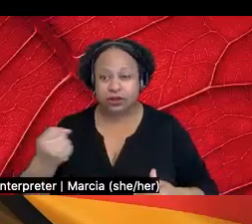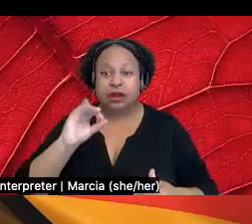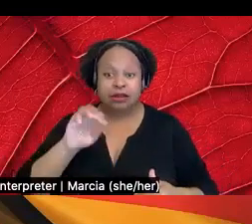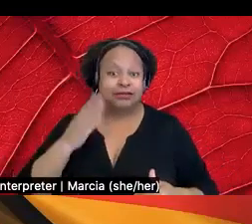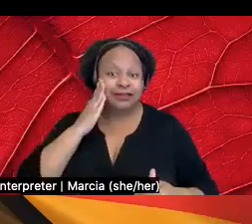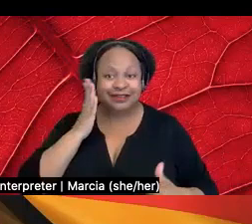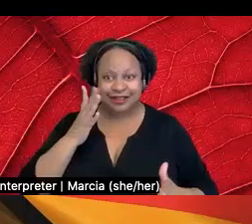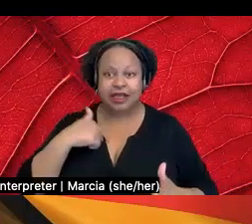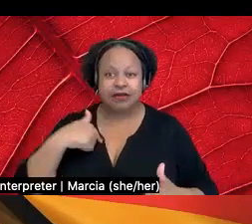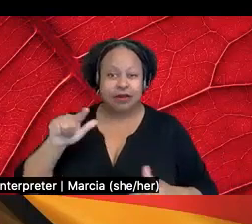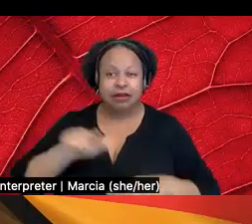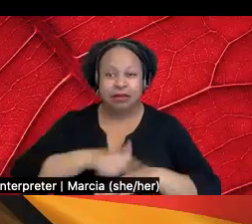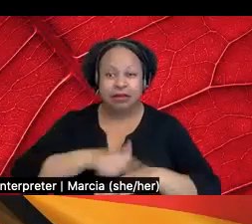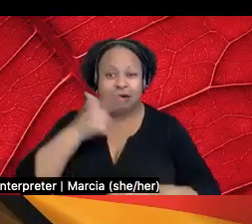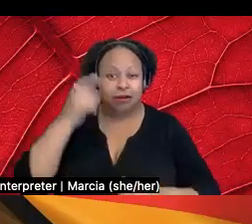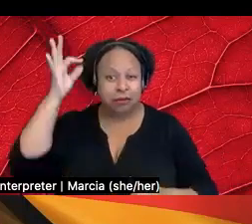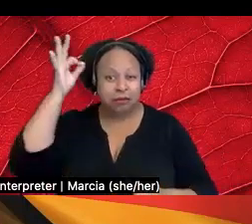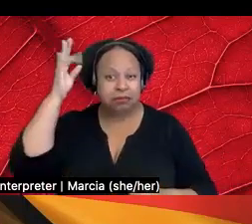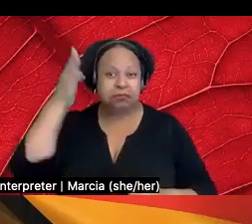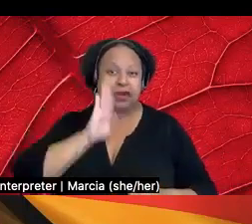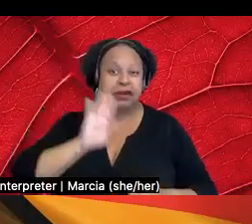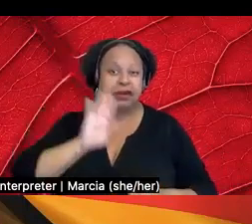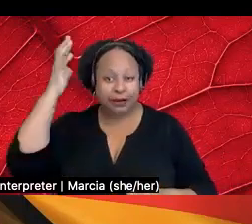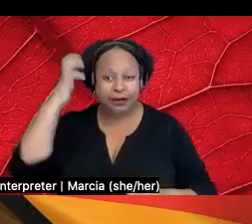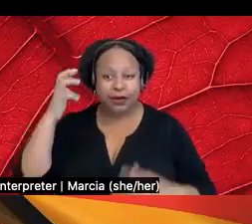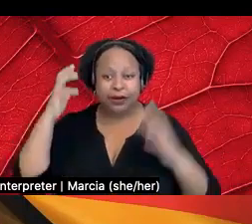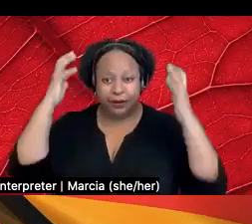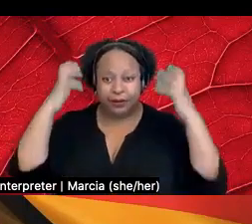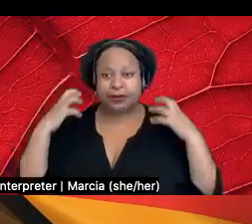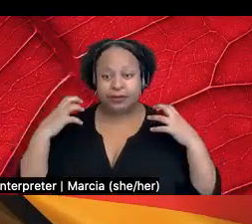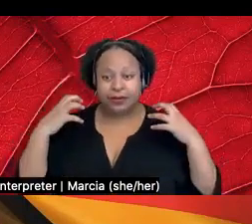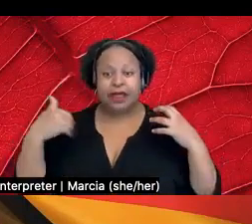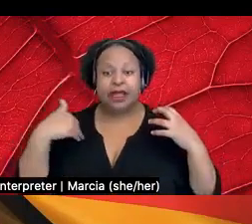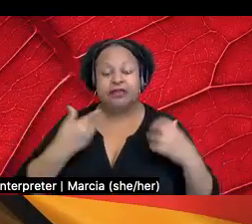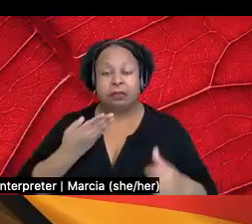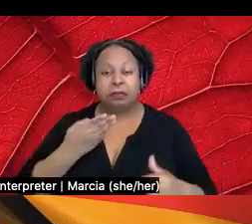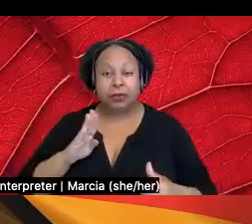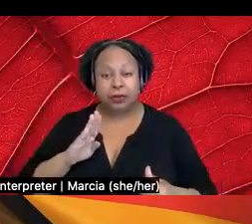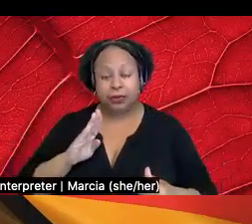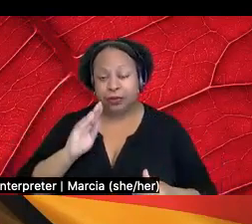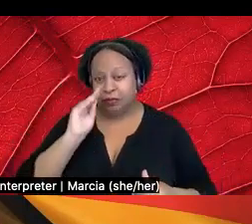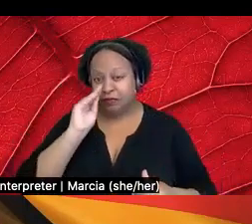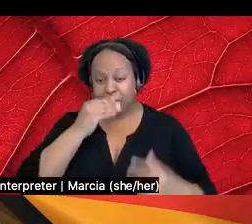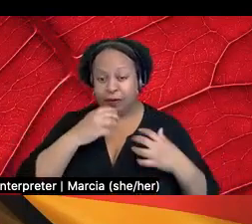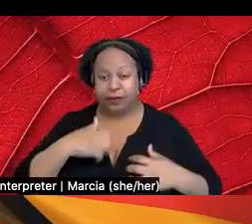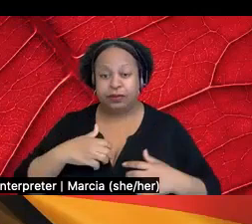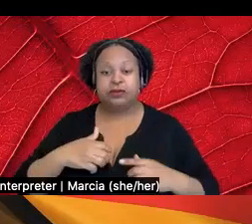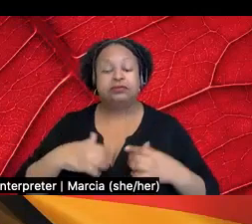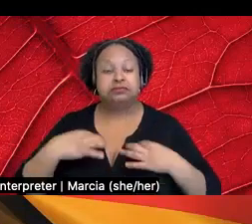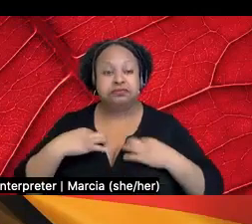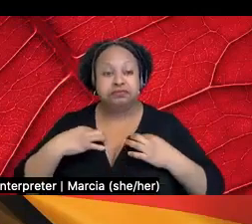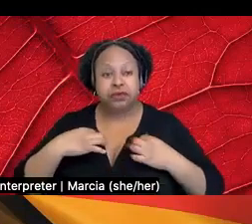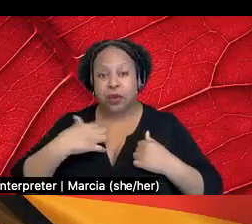I'm wearing a blue floral shirt with a white button up on top. My zoom background is of the progress pride flag.